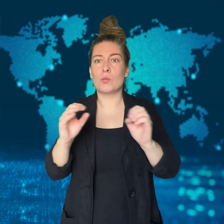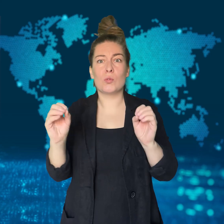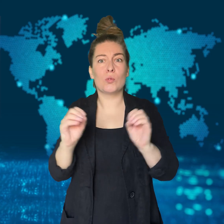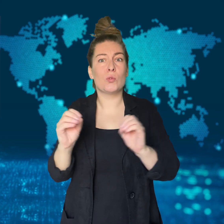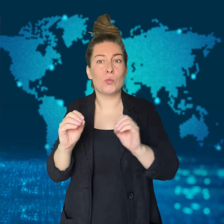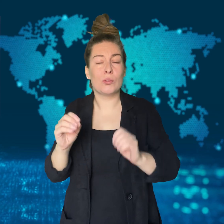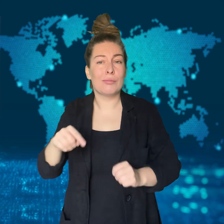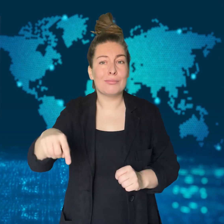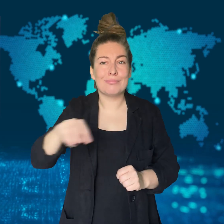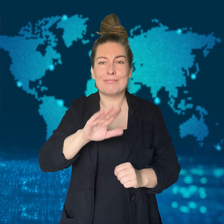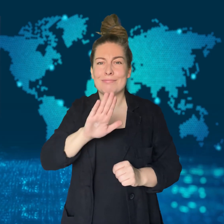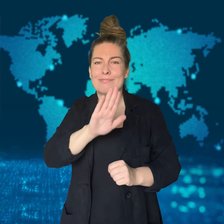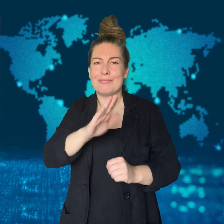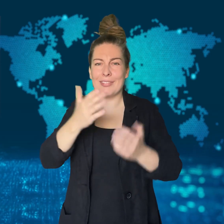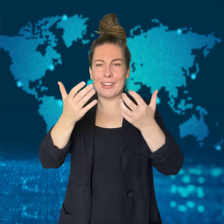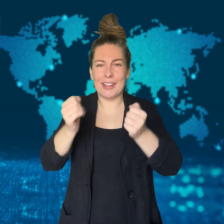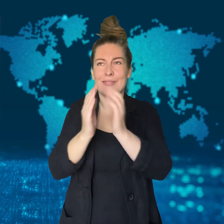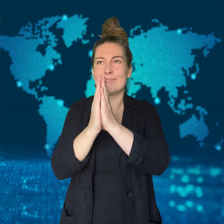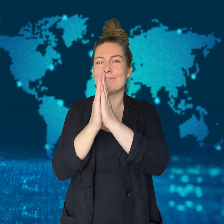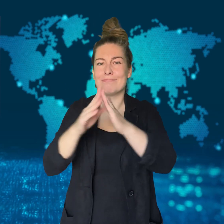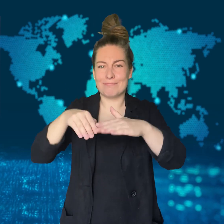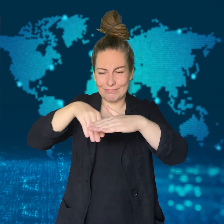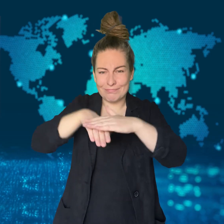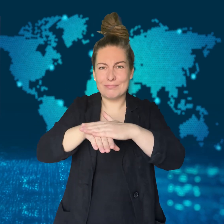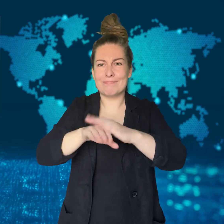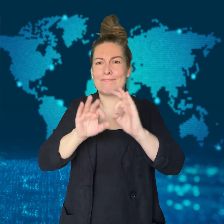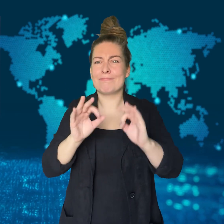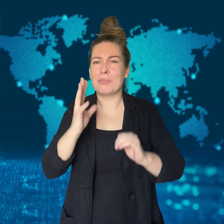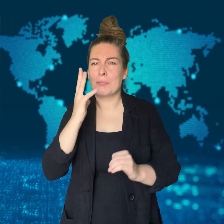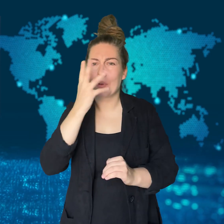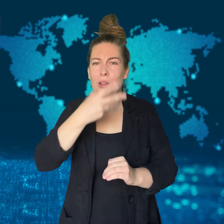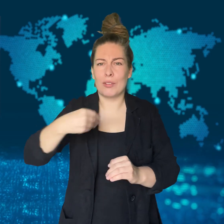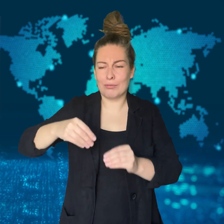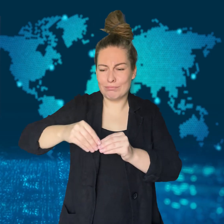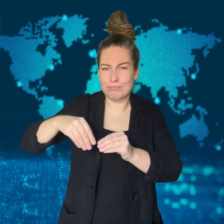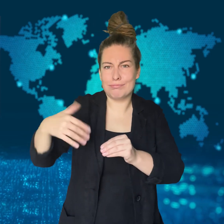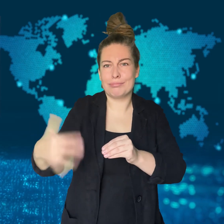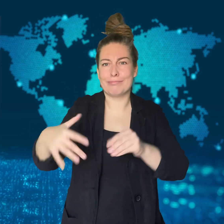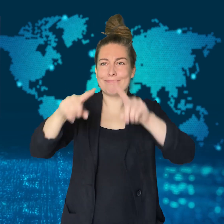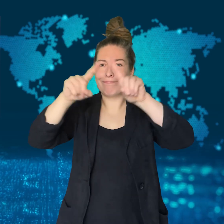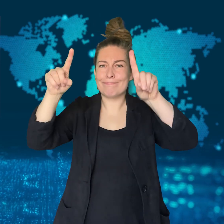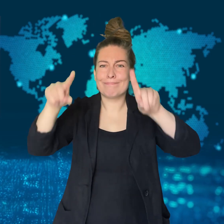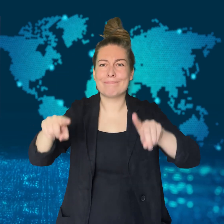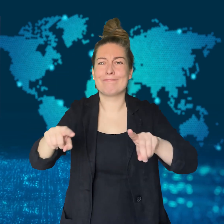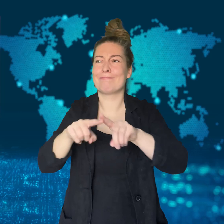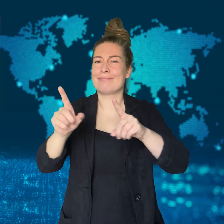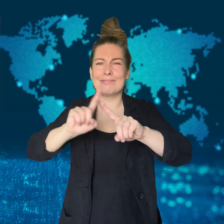Farmland was destroyed and forests were flooded.